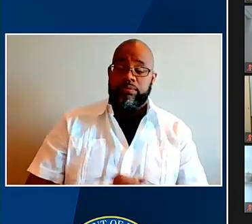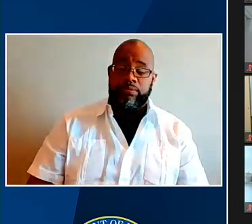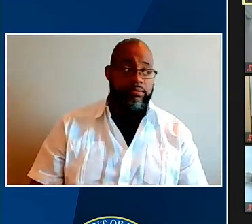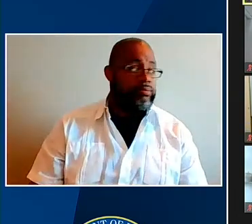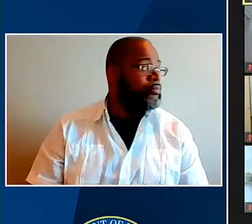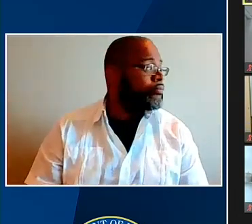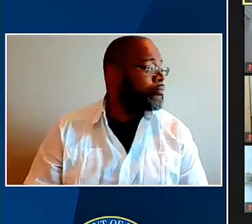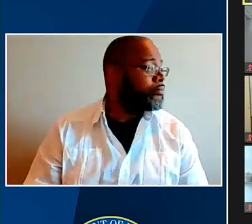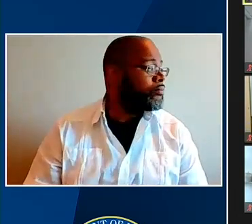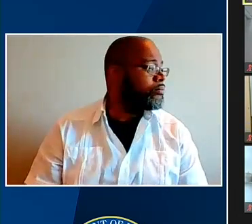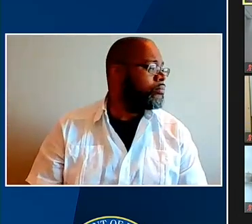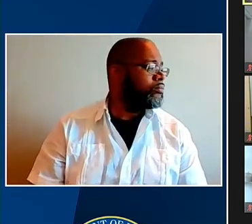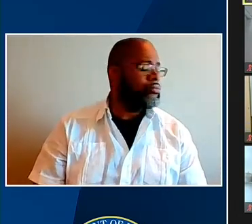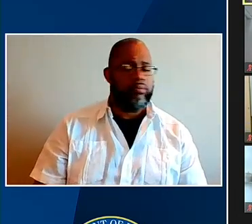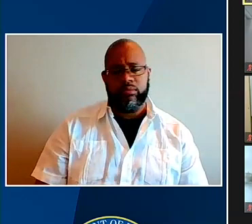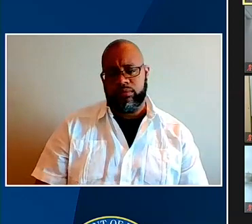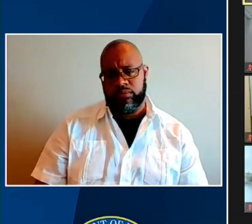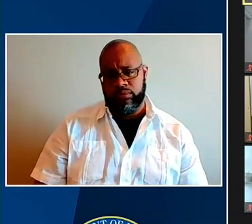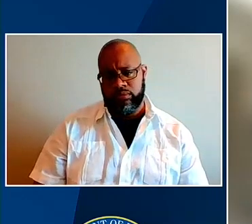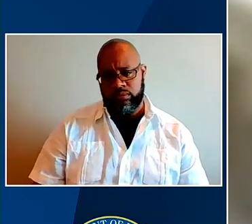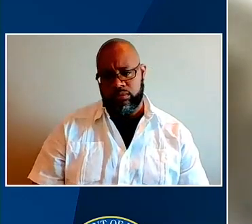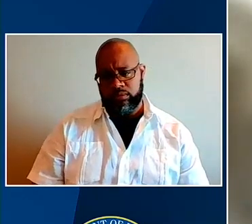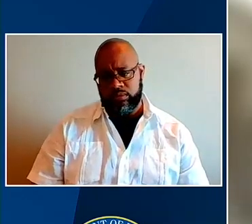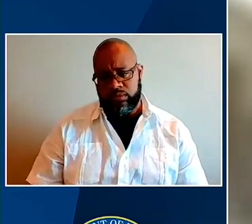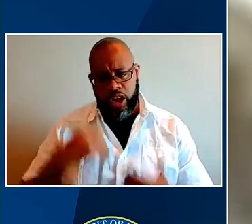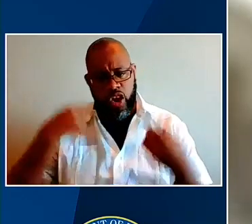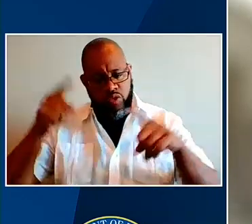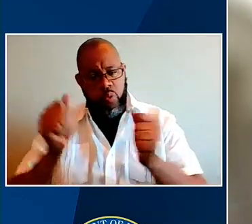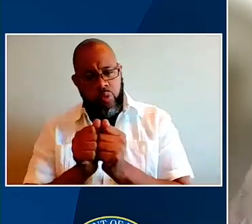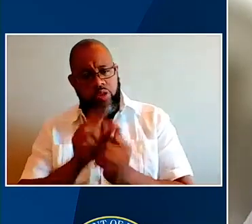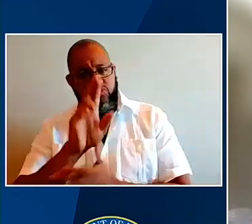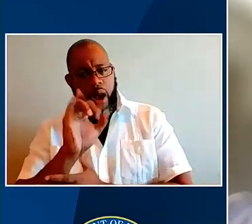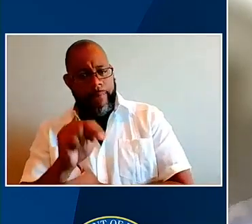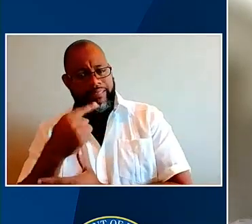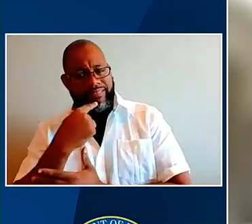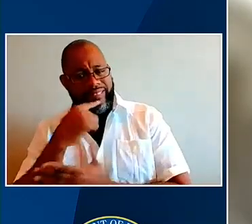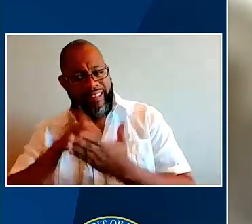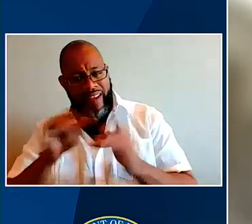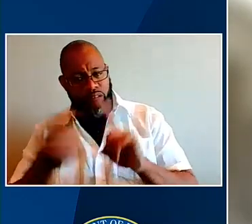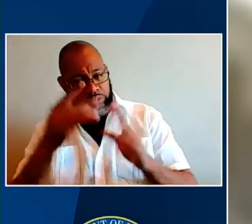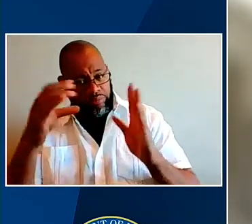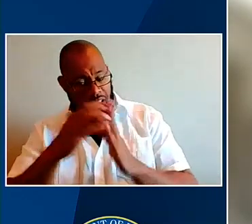Yeah, I agree with what Robyn said in that first section. It makes more sense to have